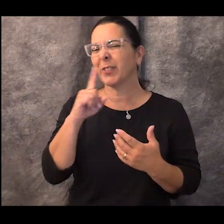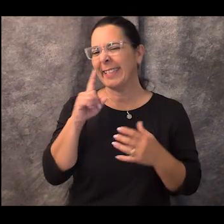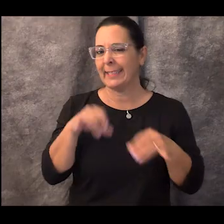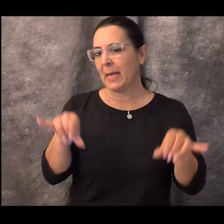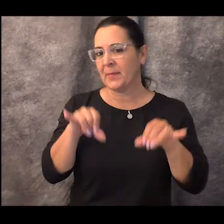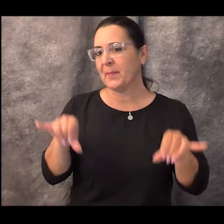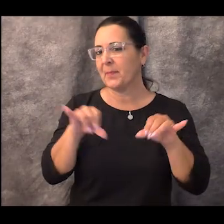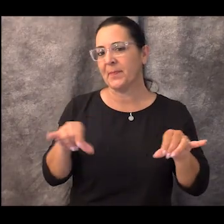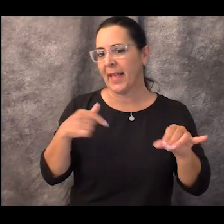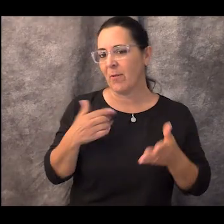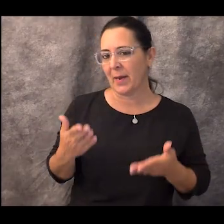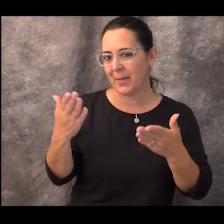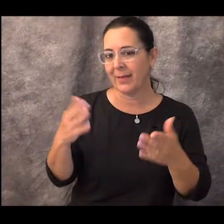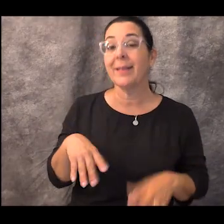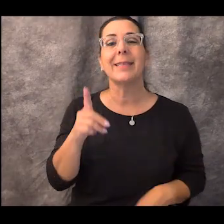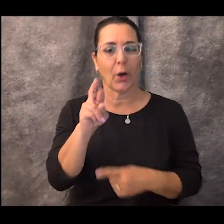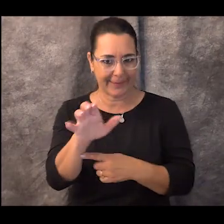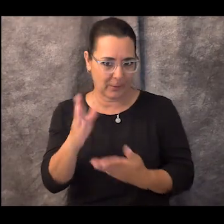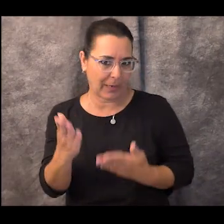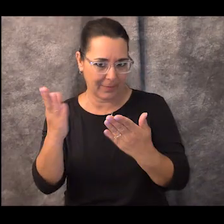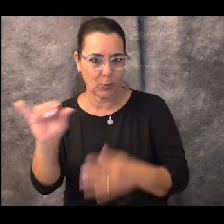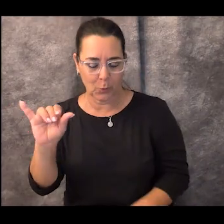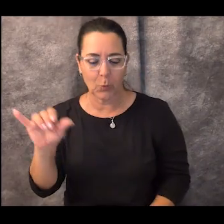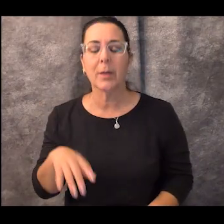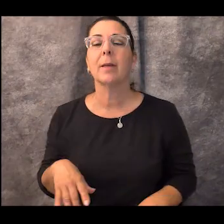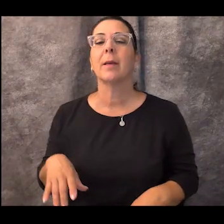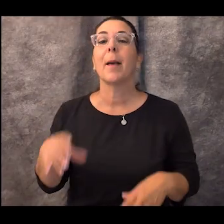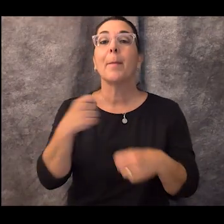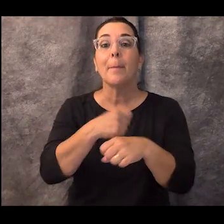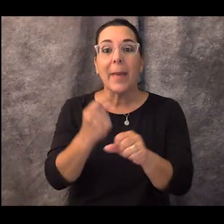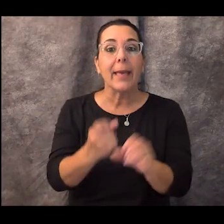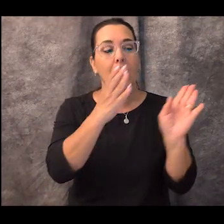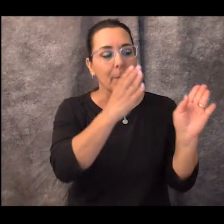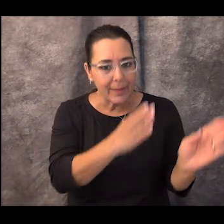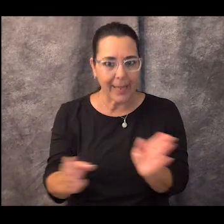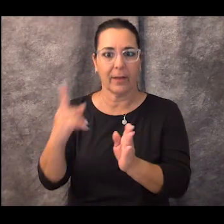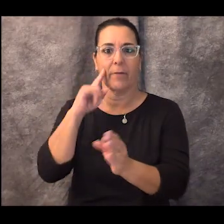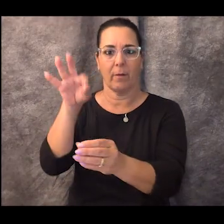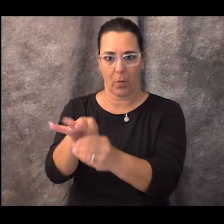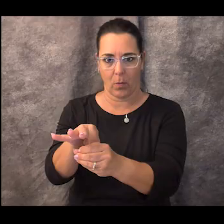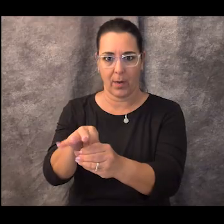which I know DRC recommends as well, which is making your plan to vote, make that plan ahead of time.